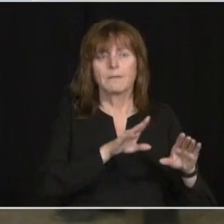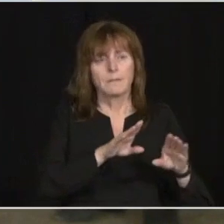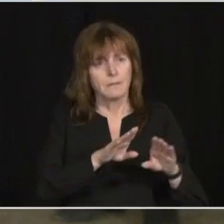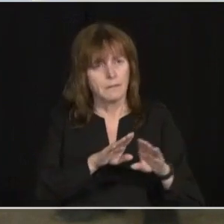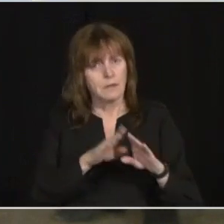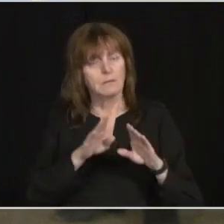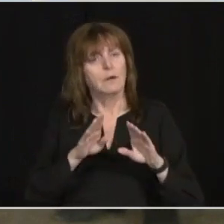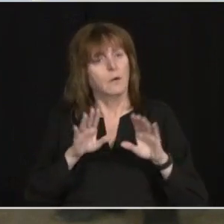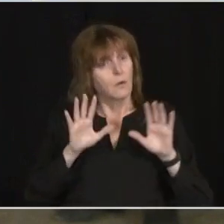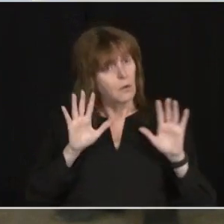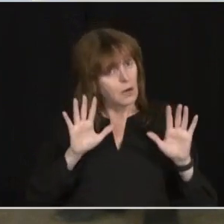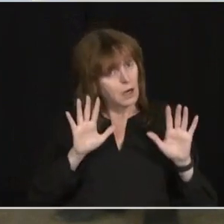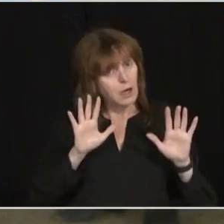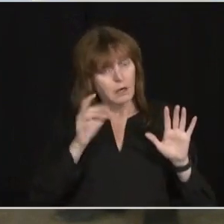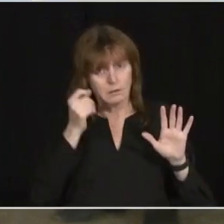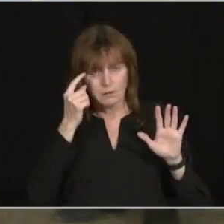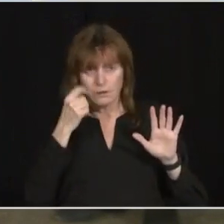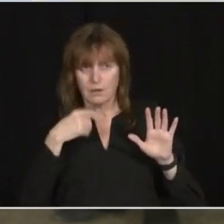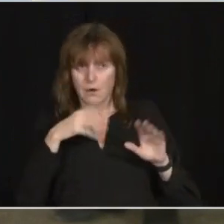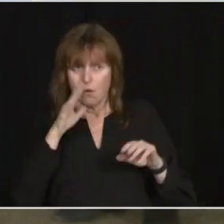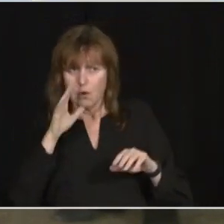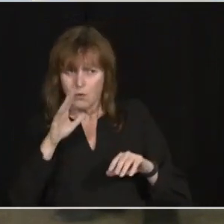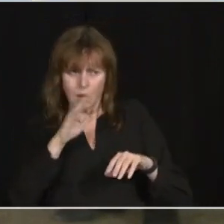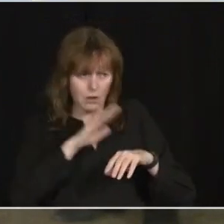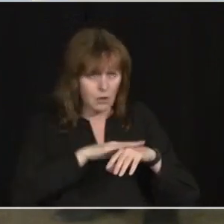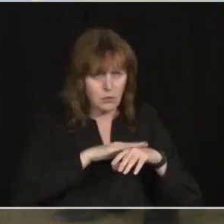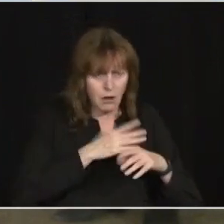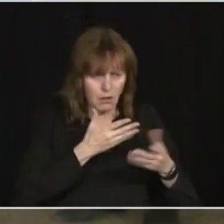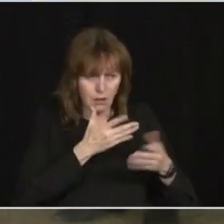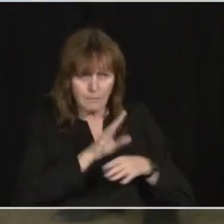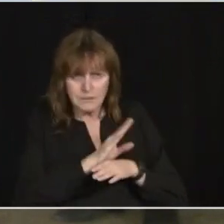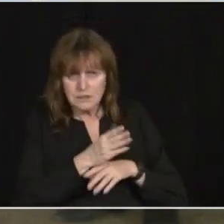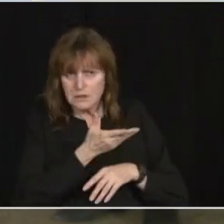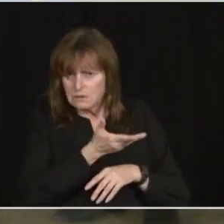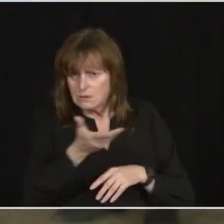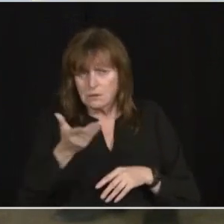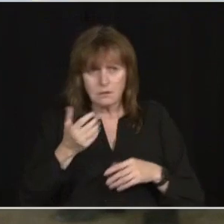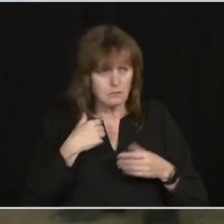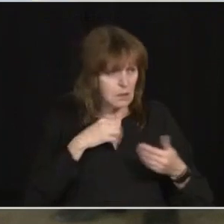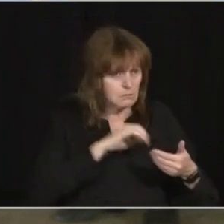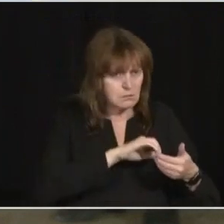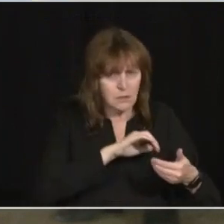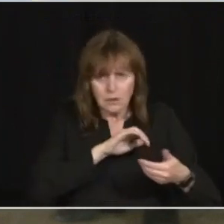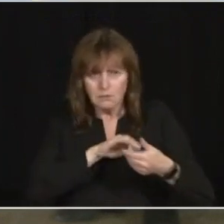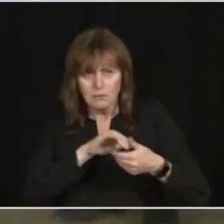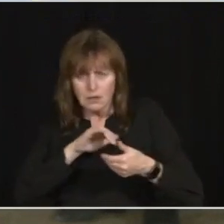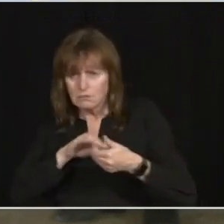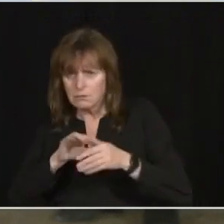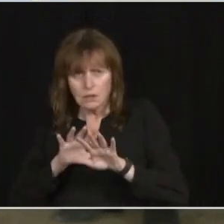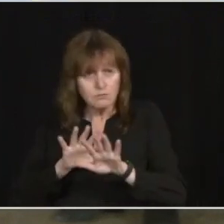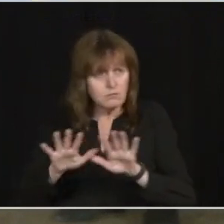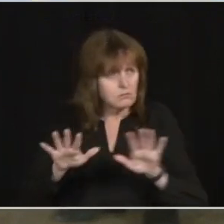stages, when the time comes, and we're going to make sure we consult with the industries right across this province, making sure